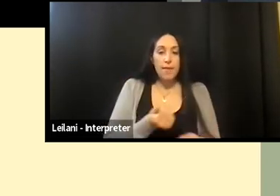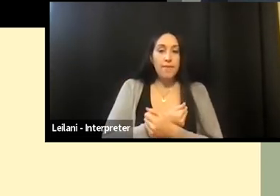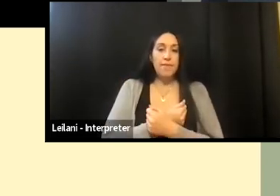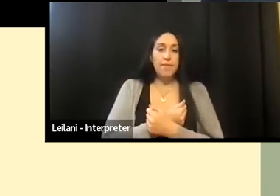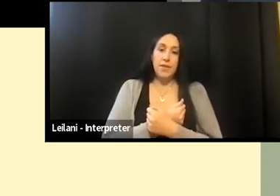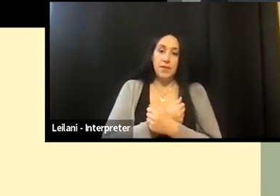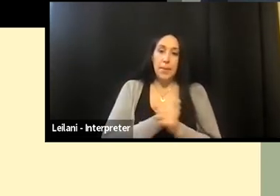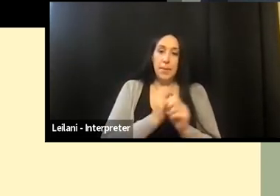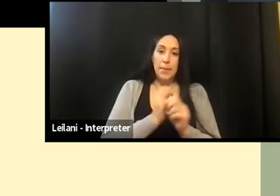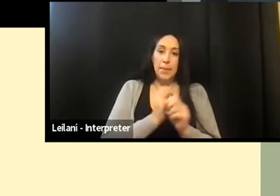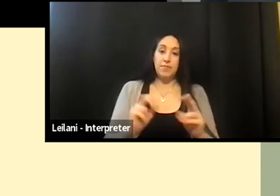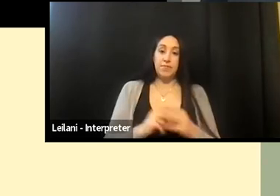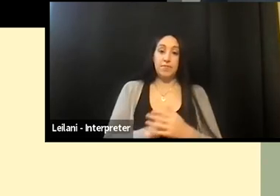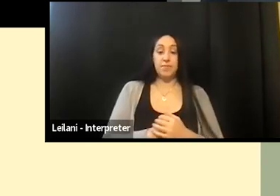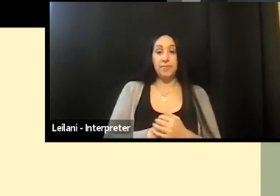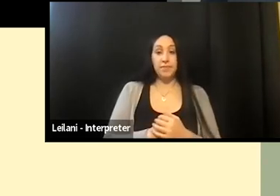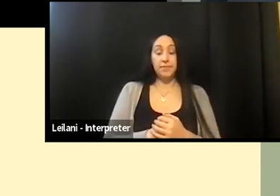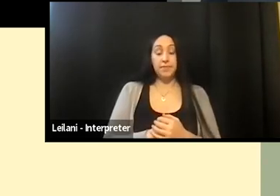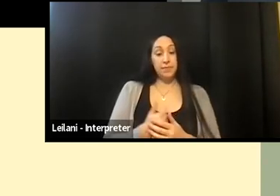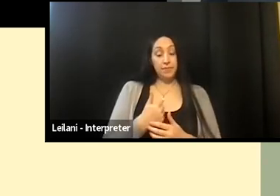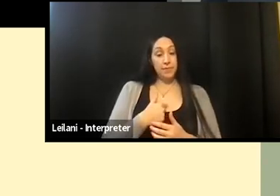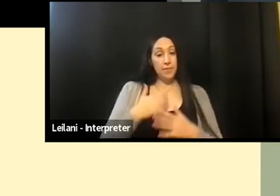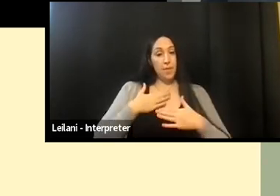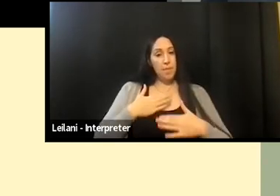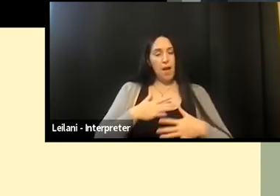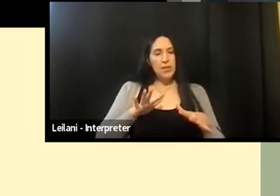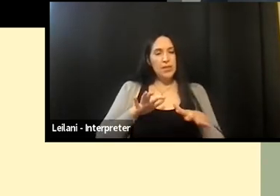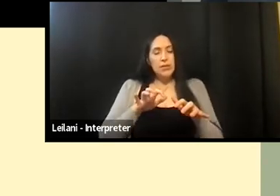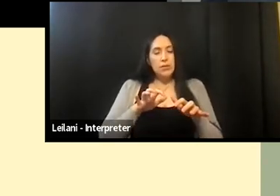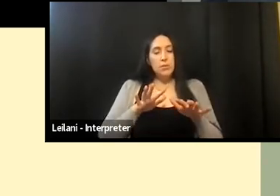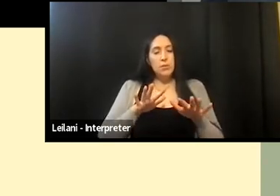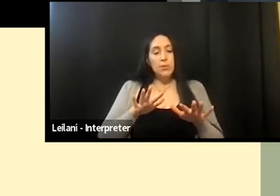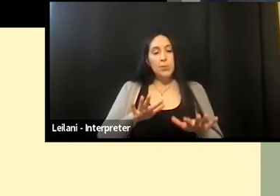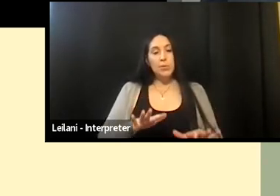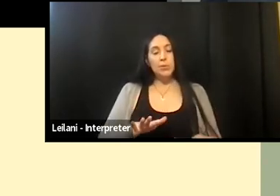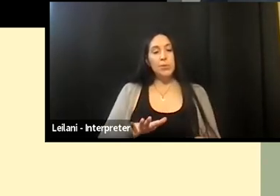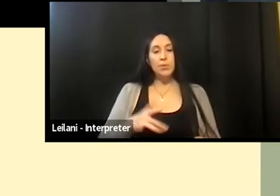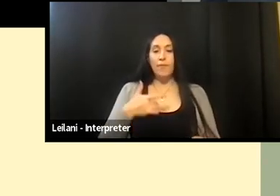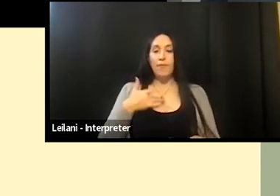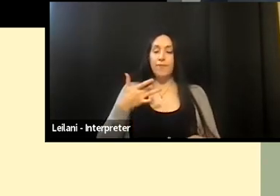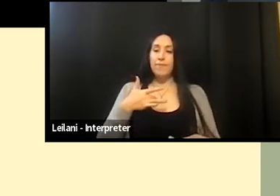May I be at ease in my body, feeling the ground beneath my seat and feet,